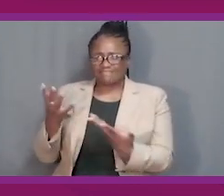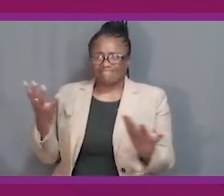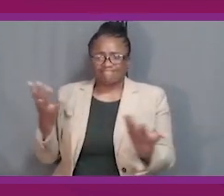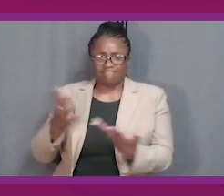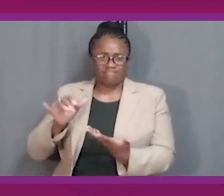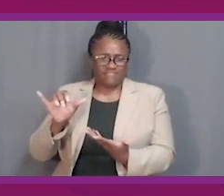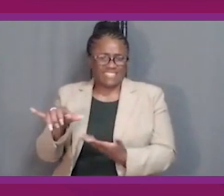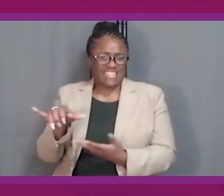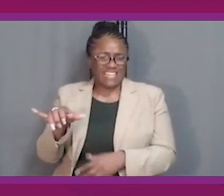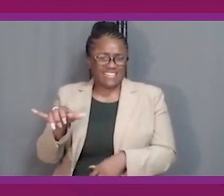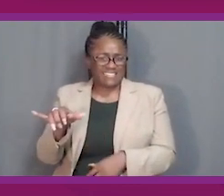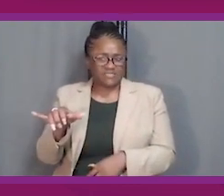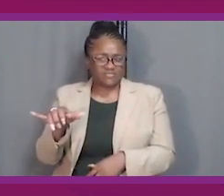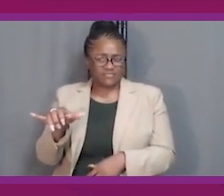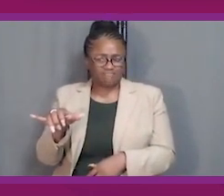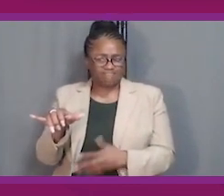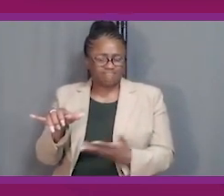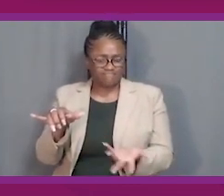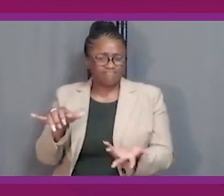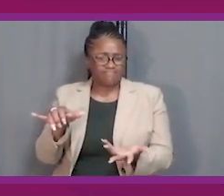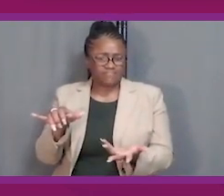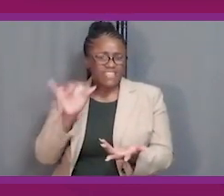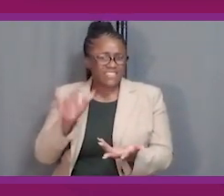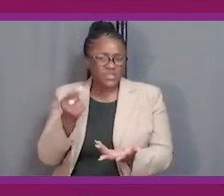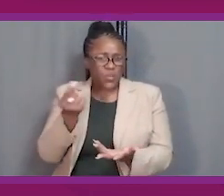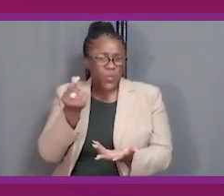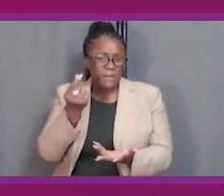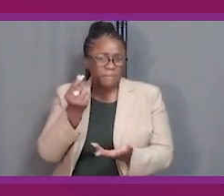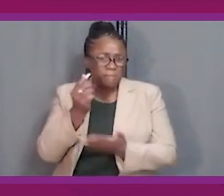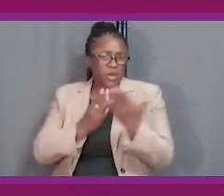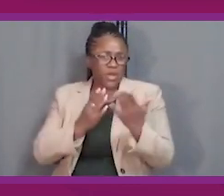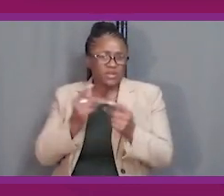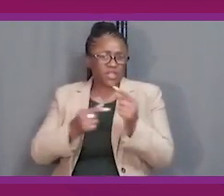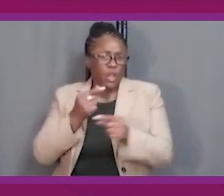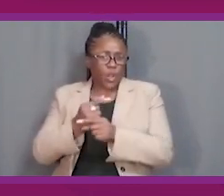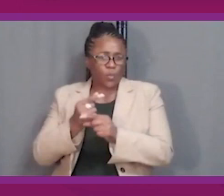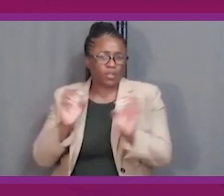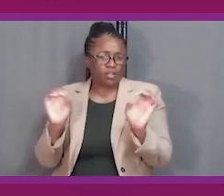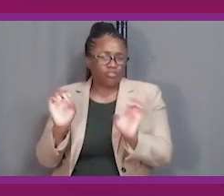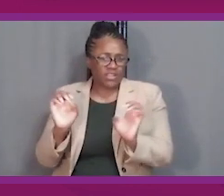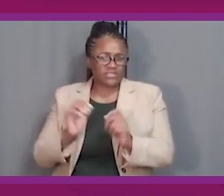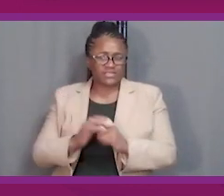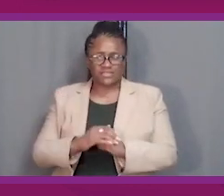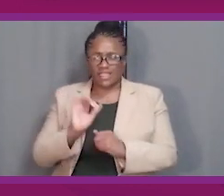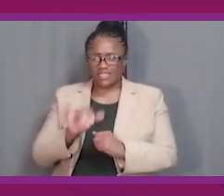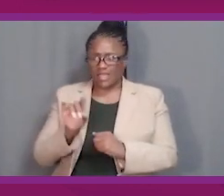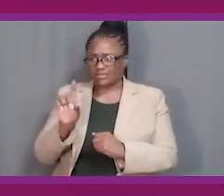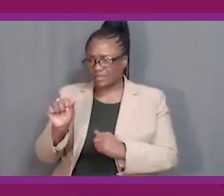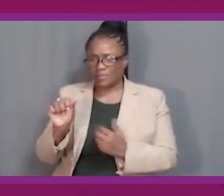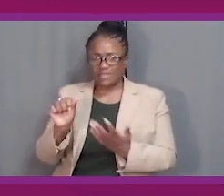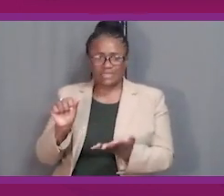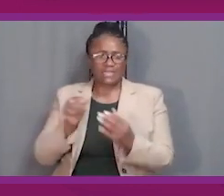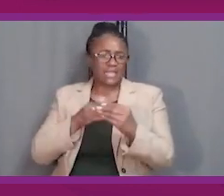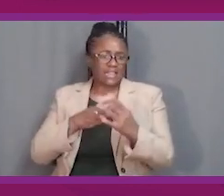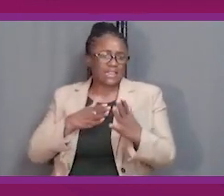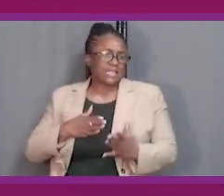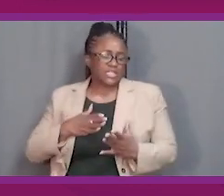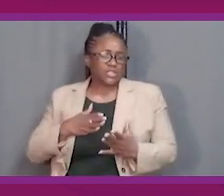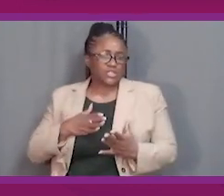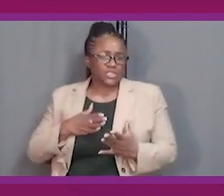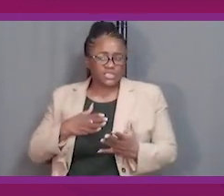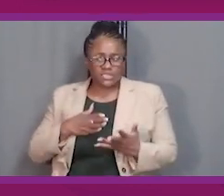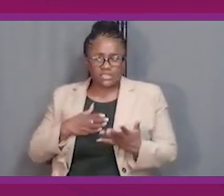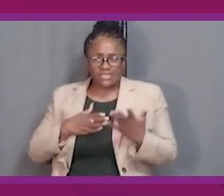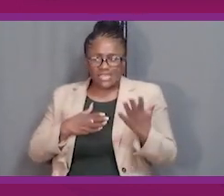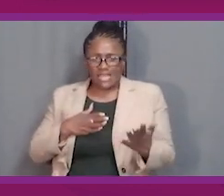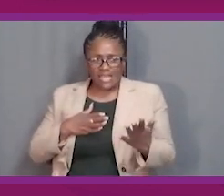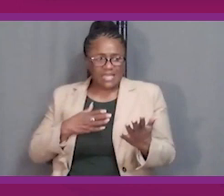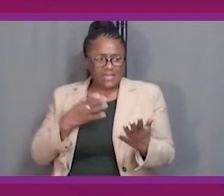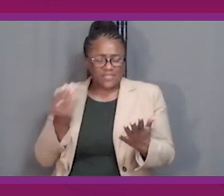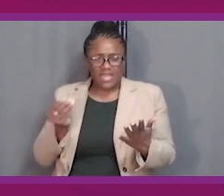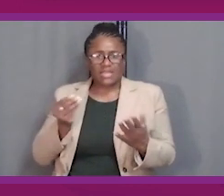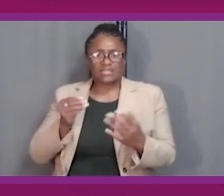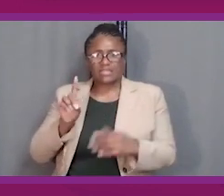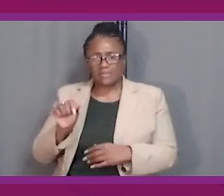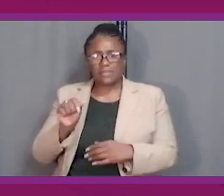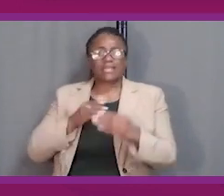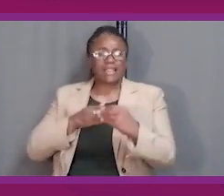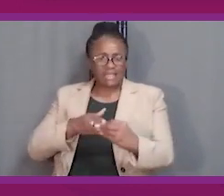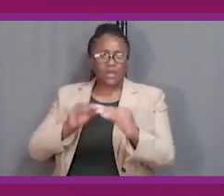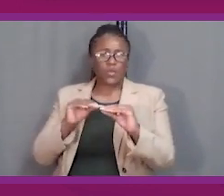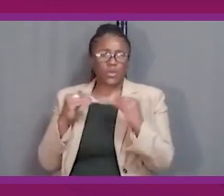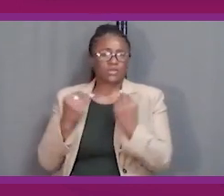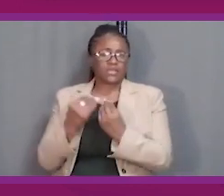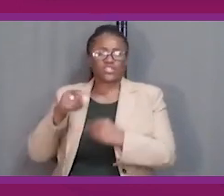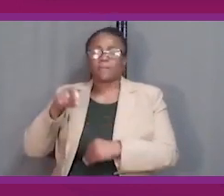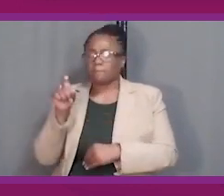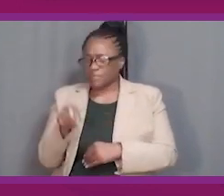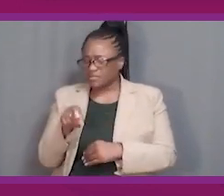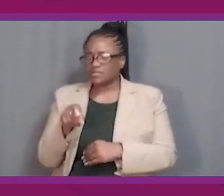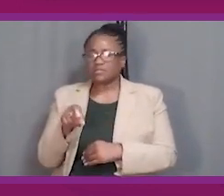crisis that disability leaders and disability-led organizations must drive towards a much more just